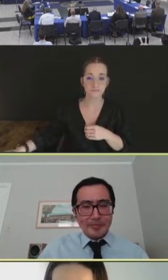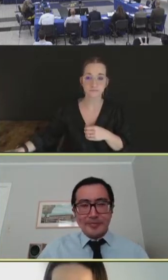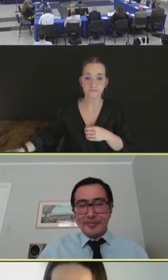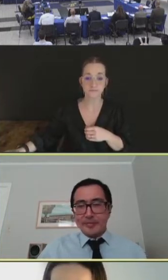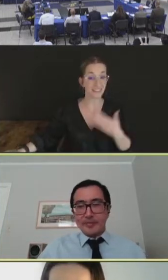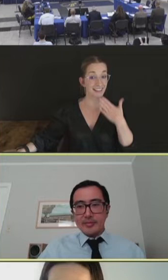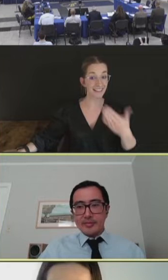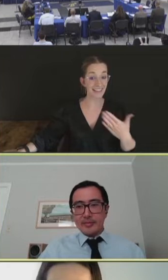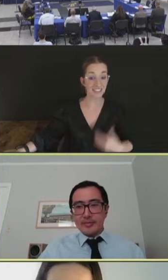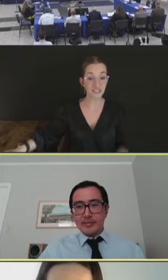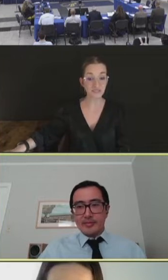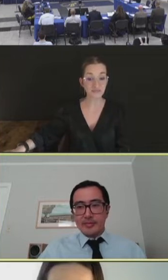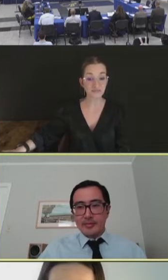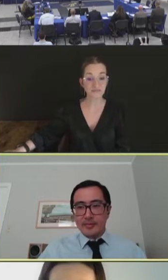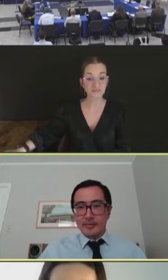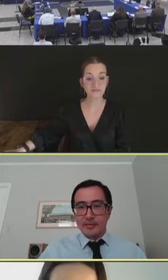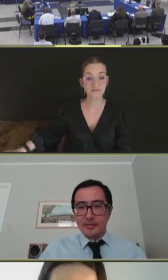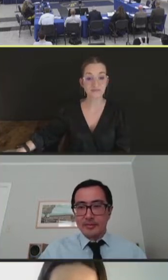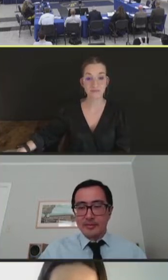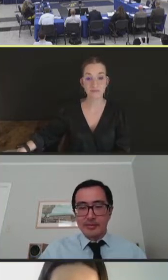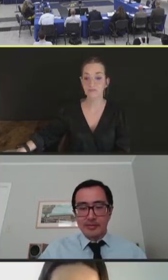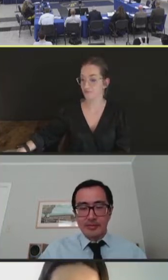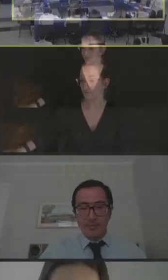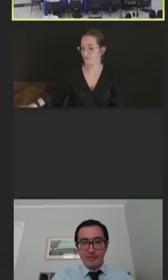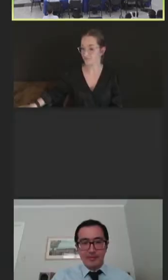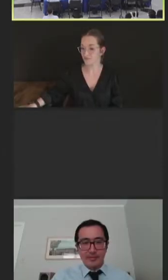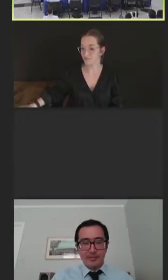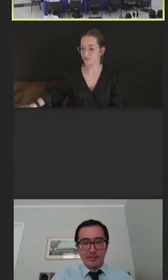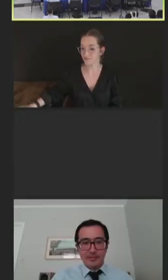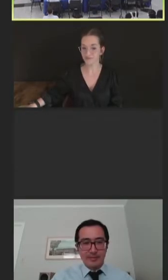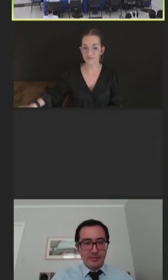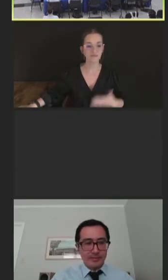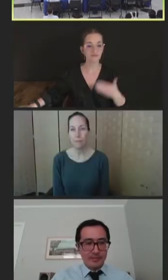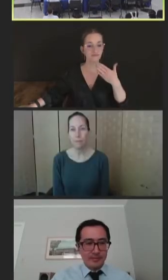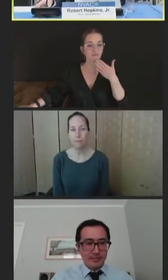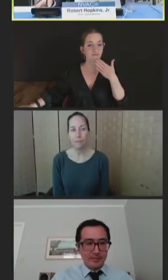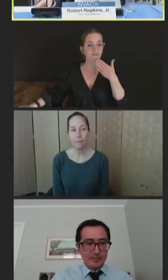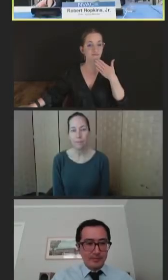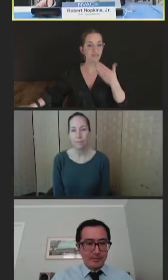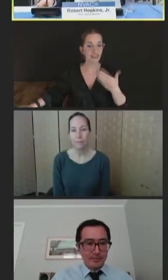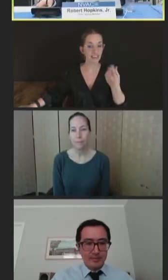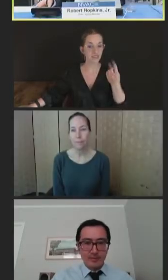Robert Hopkins: Thank you, Dr. Chen. Our next presentation is by